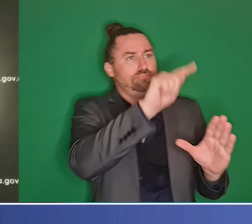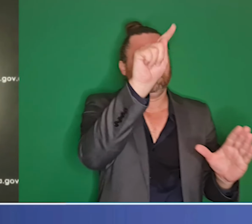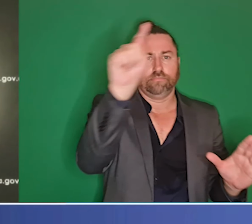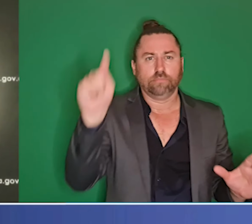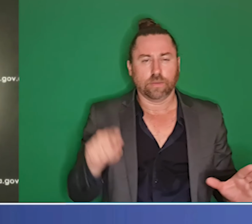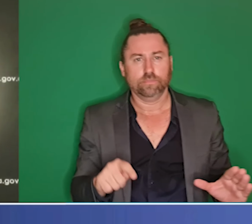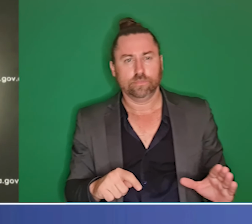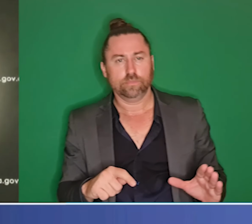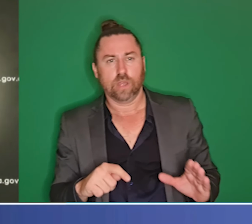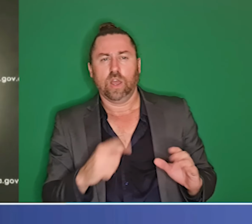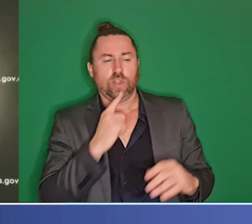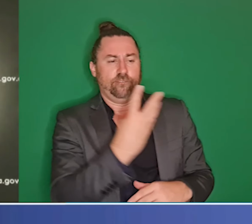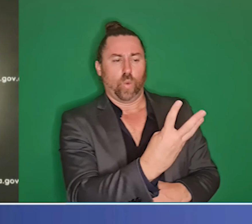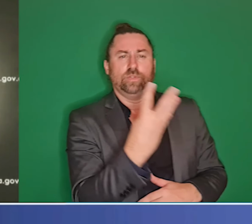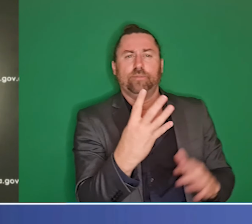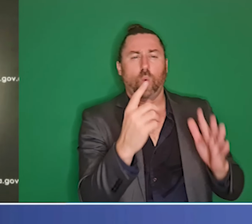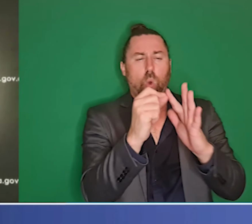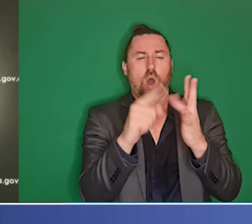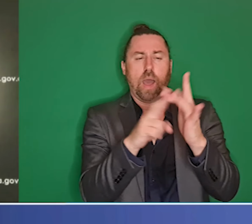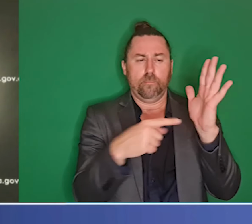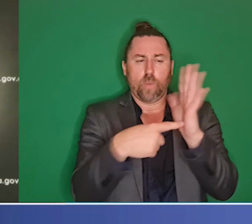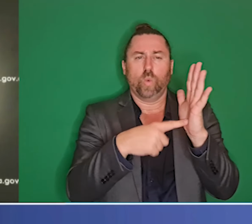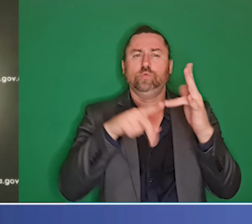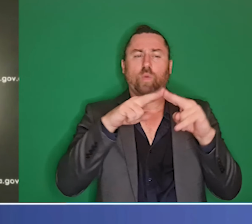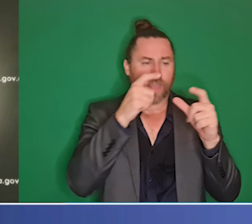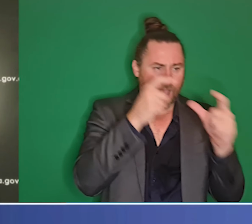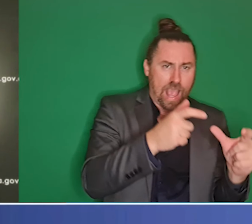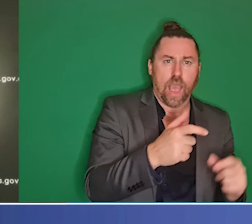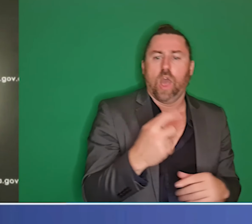44 point of care and 22 of the self tests.